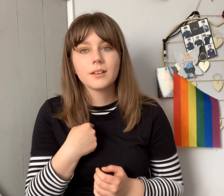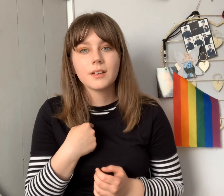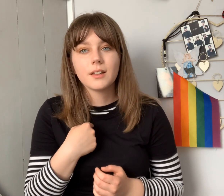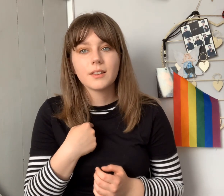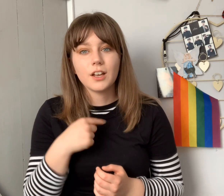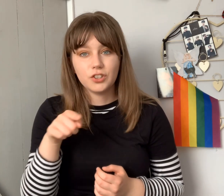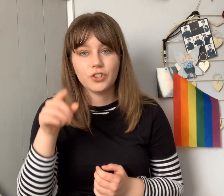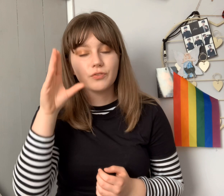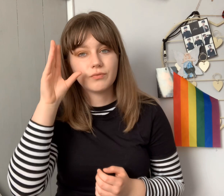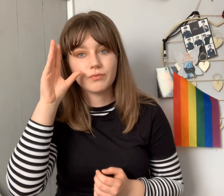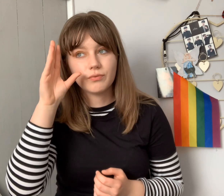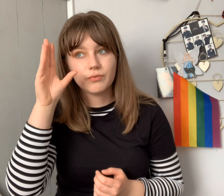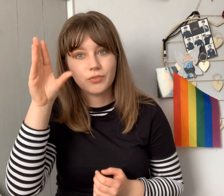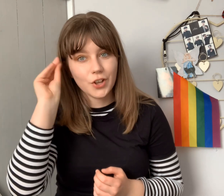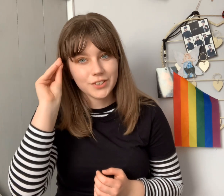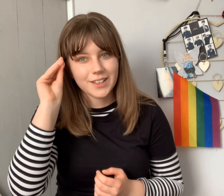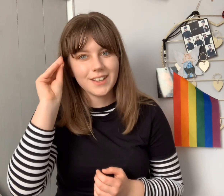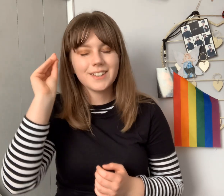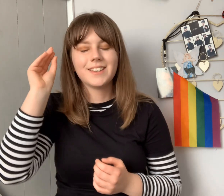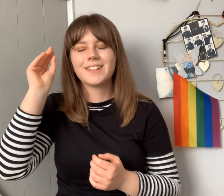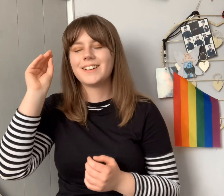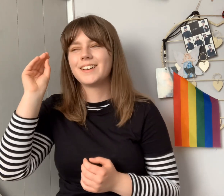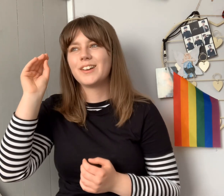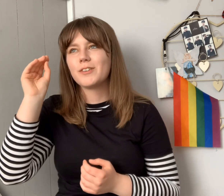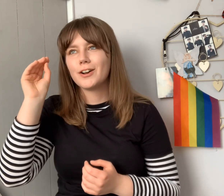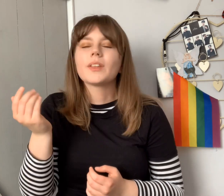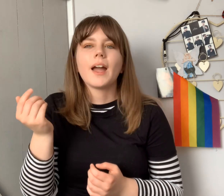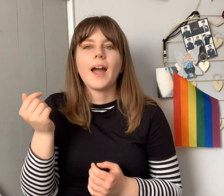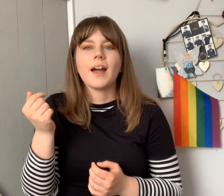that you have learnt it (oh my god) and